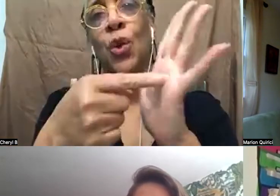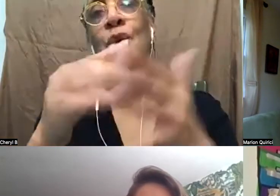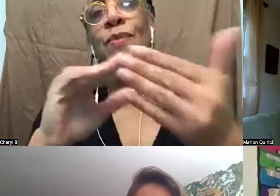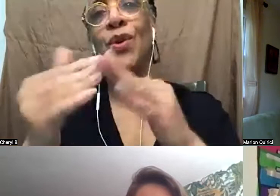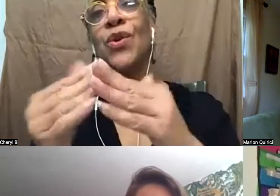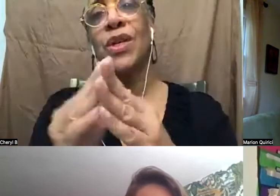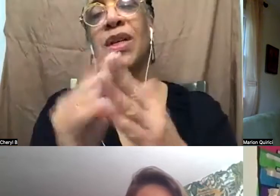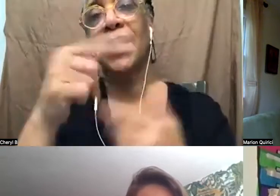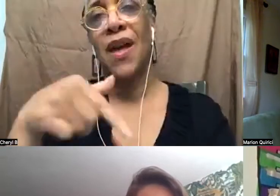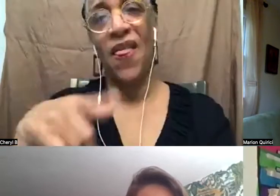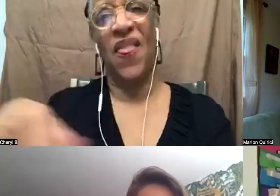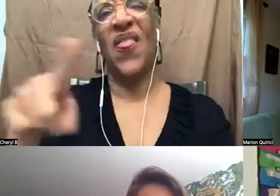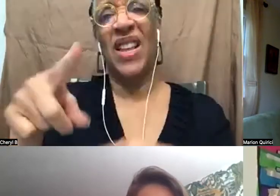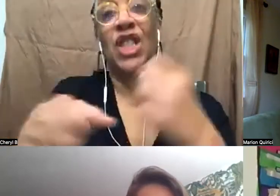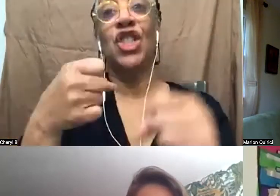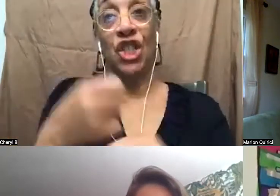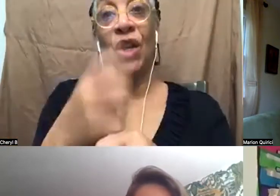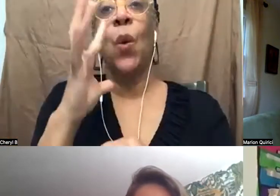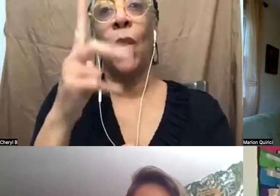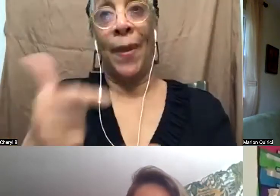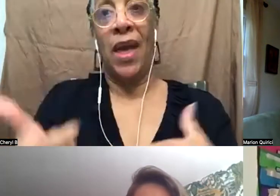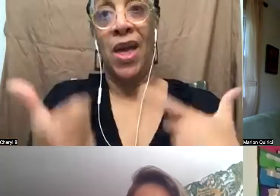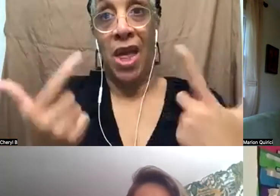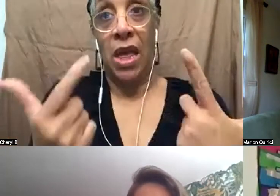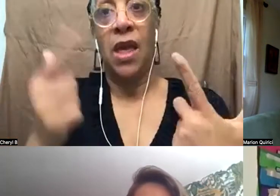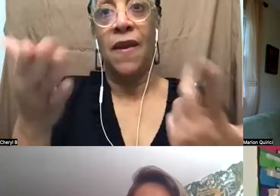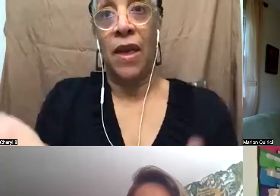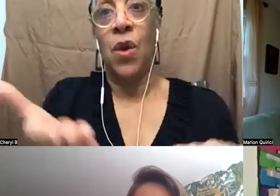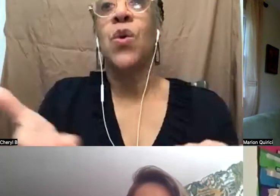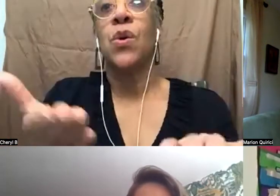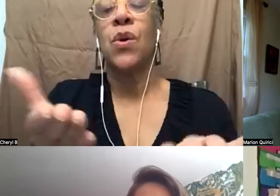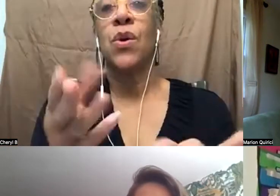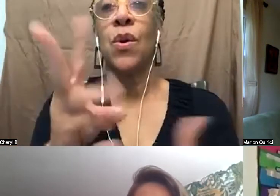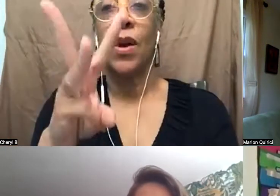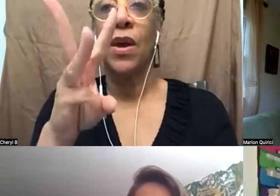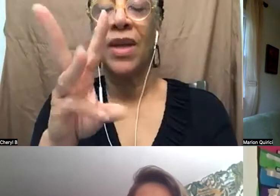be in residence at Duke University developing Disabled Forest Guardian a new socially